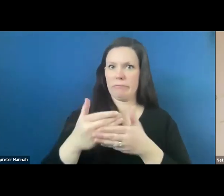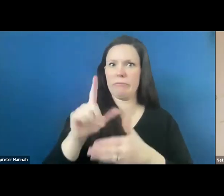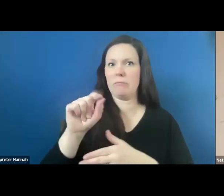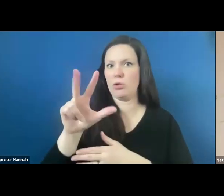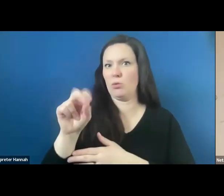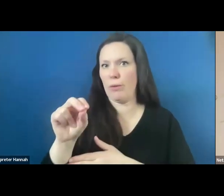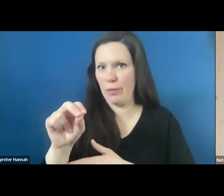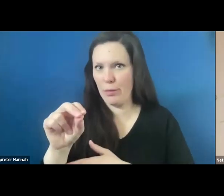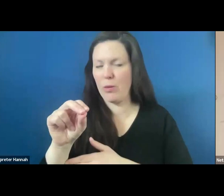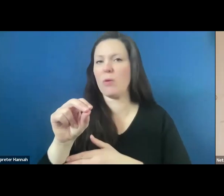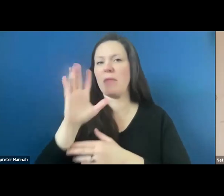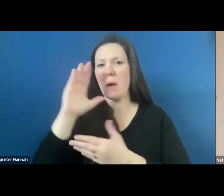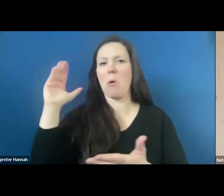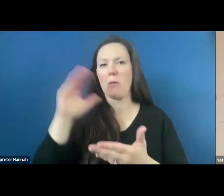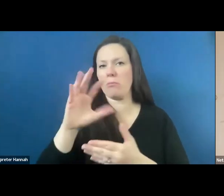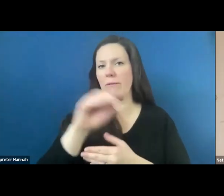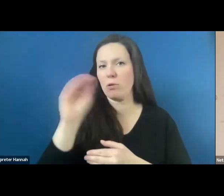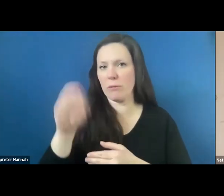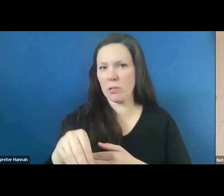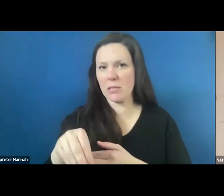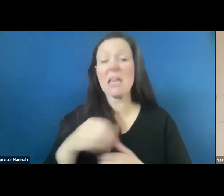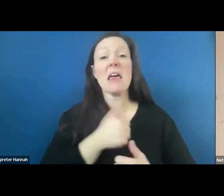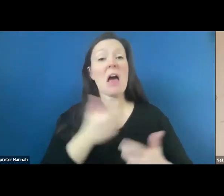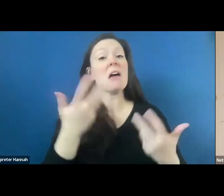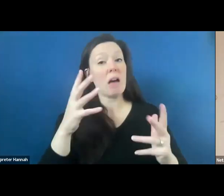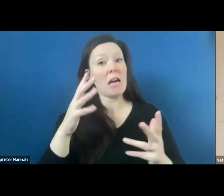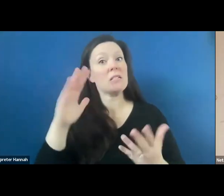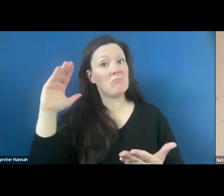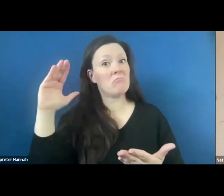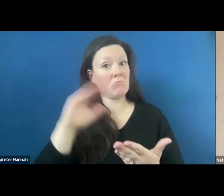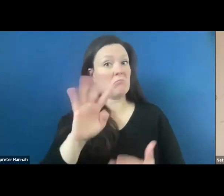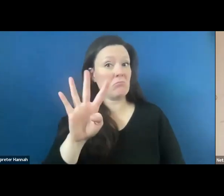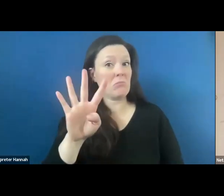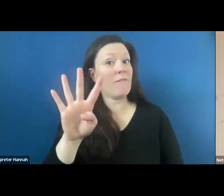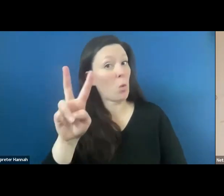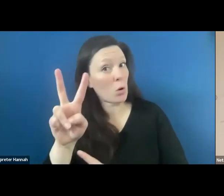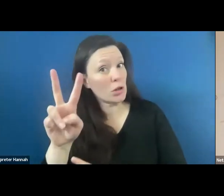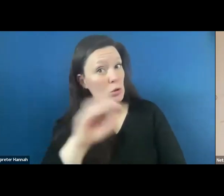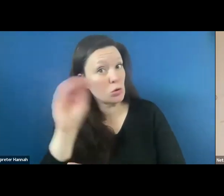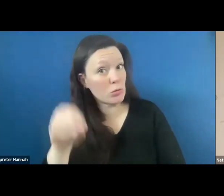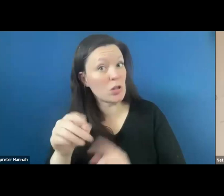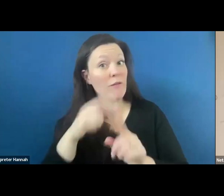But I do know that they've already reduced about 42% between 2010 and 2019.